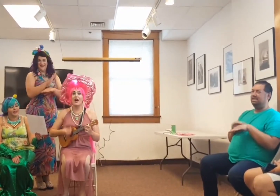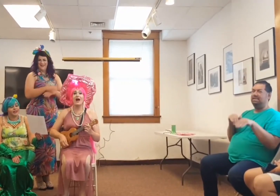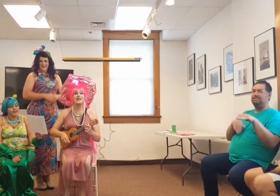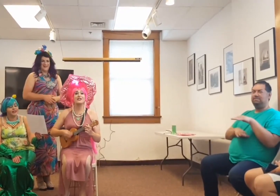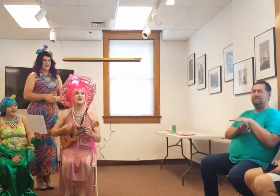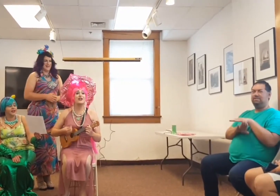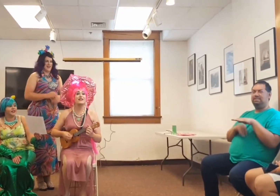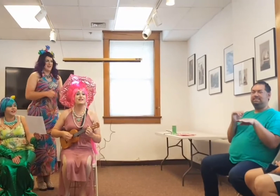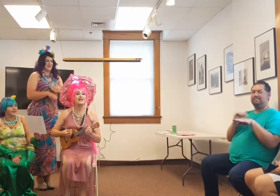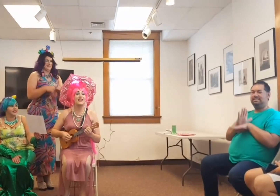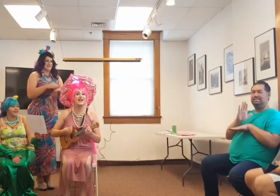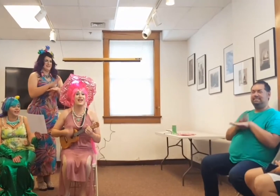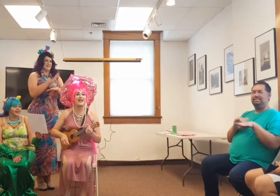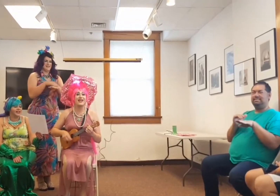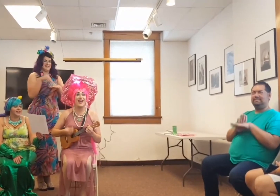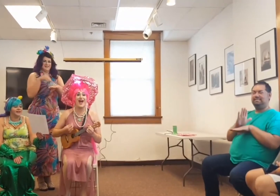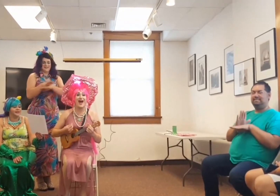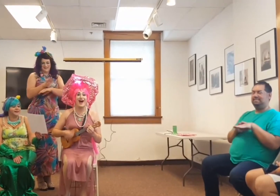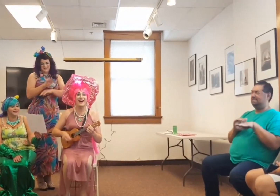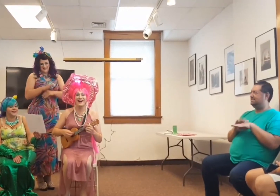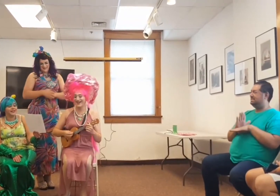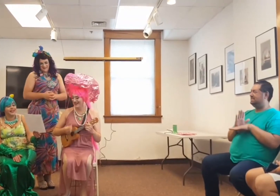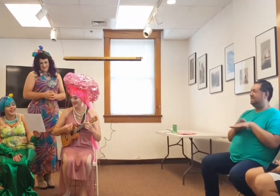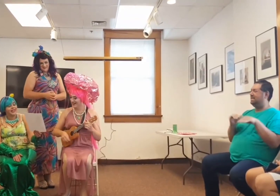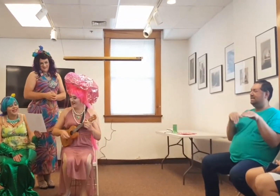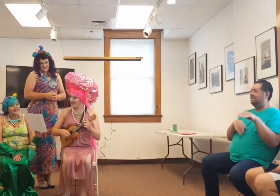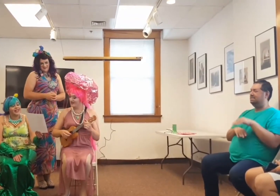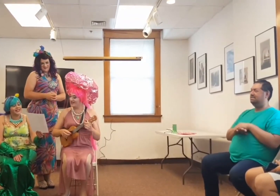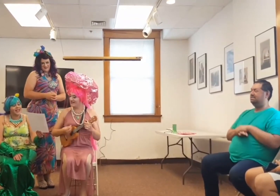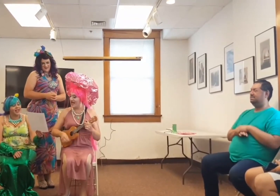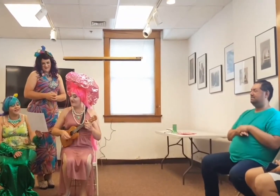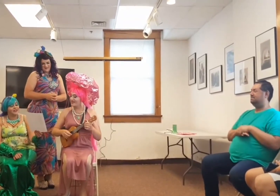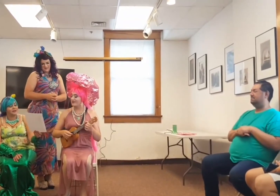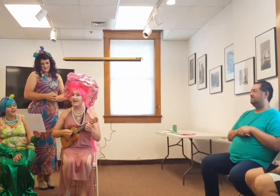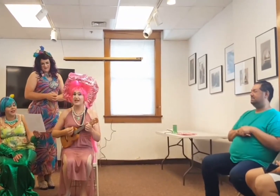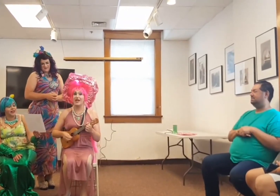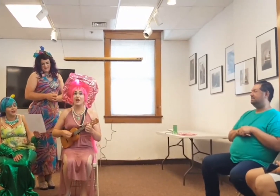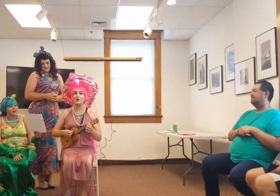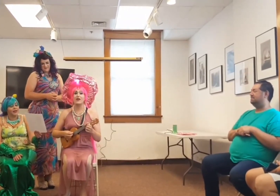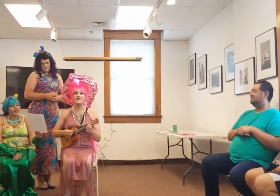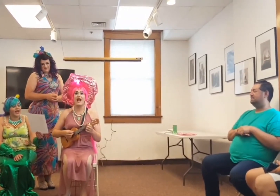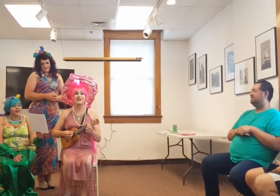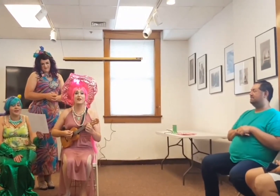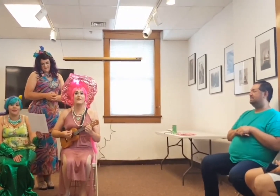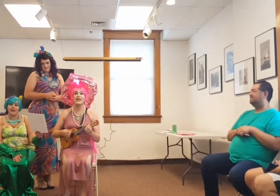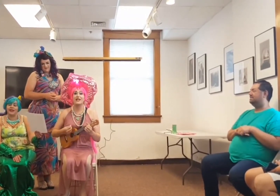Under the sea. Yeah! This life is sweet here, we've got the beat here,